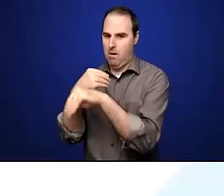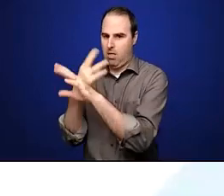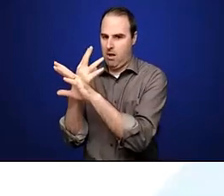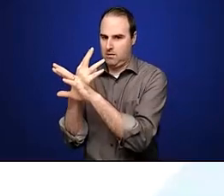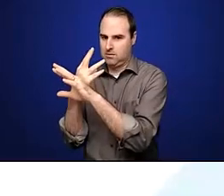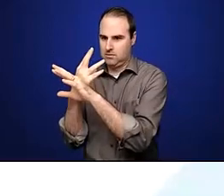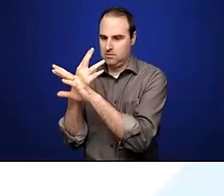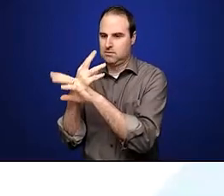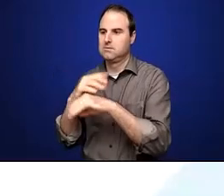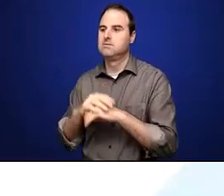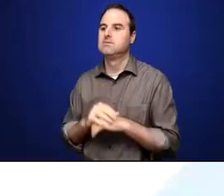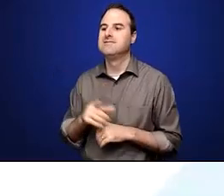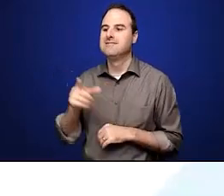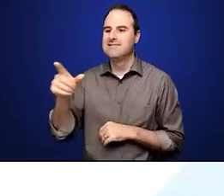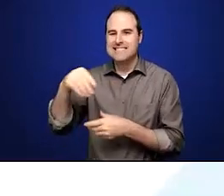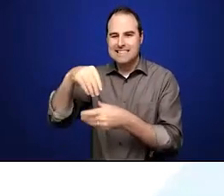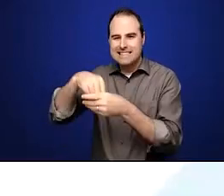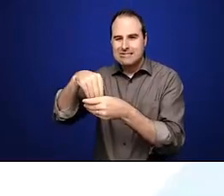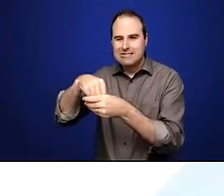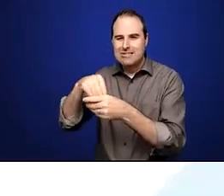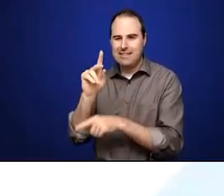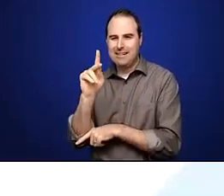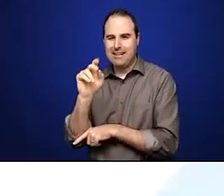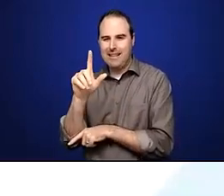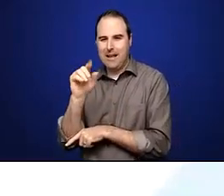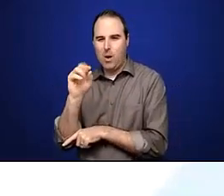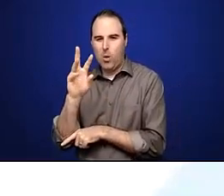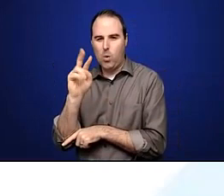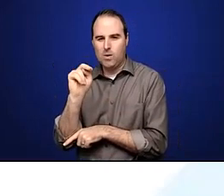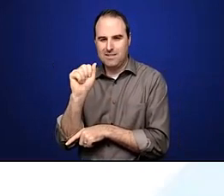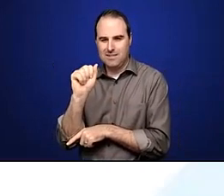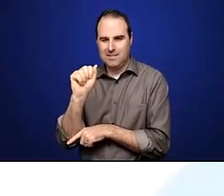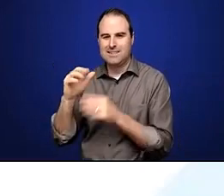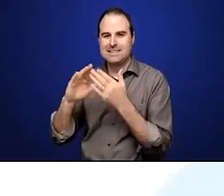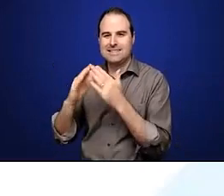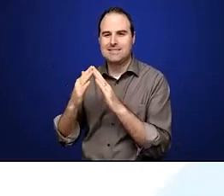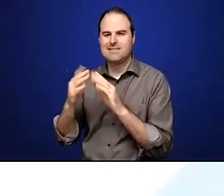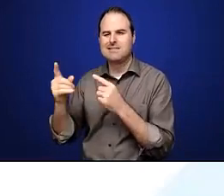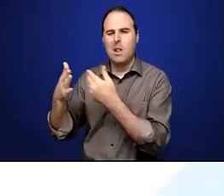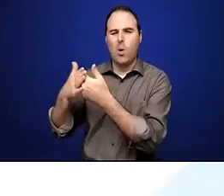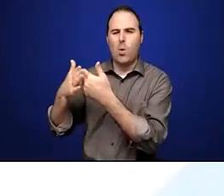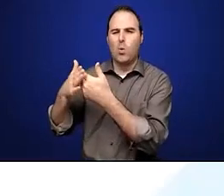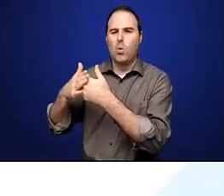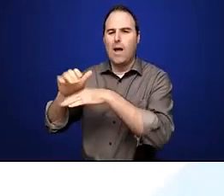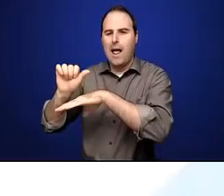For those that aren't familiar with Kelowna, it is closer to the Alberta border actually.